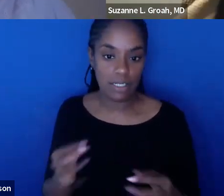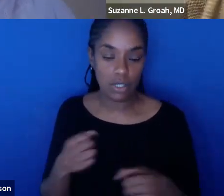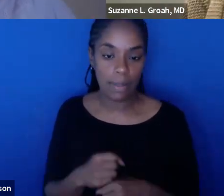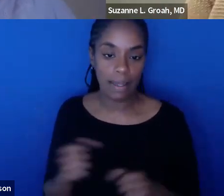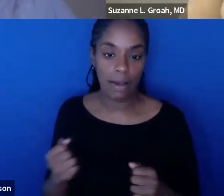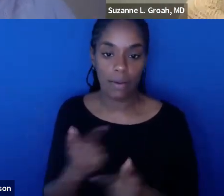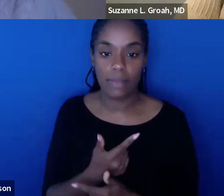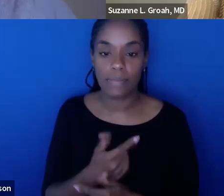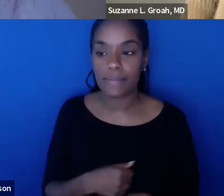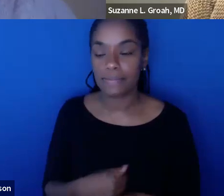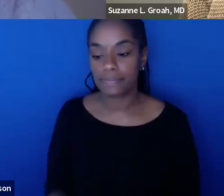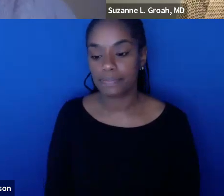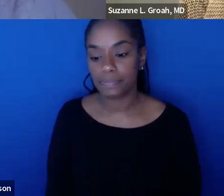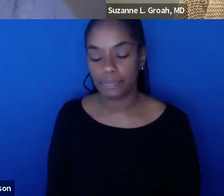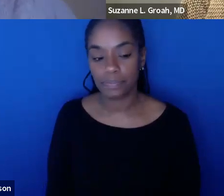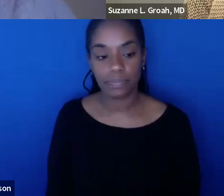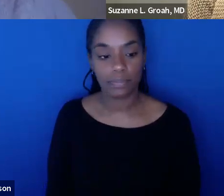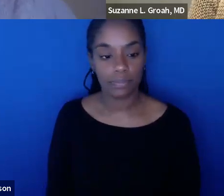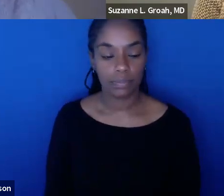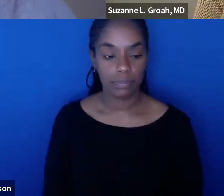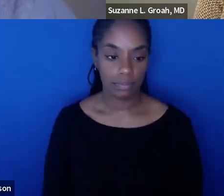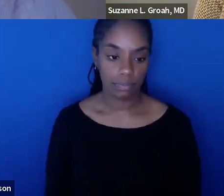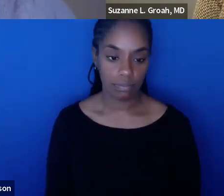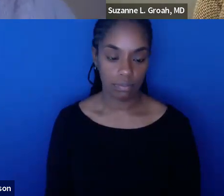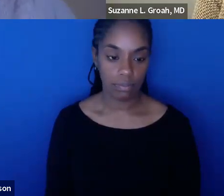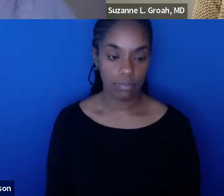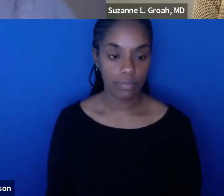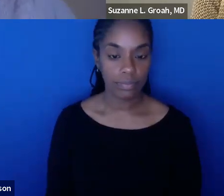We've gotten that published, so we're doing work right now putting together